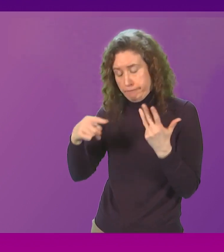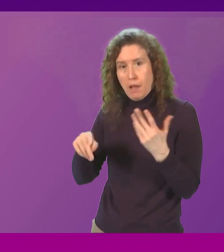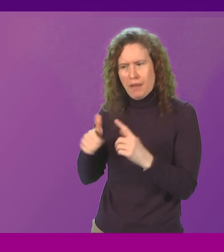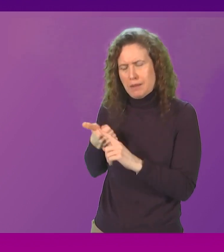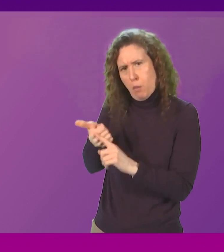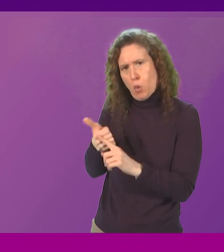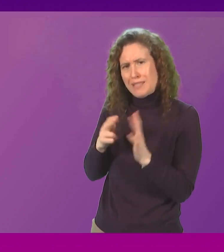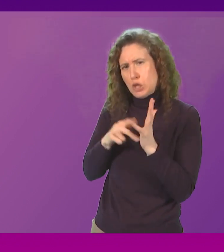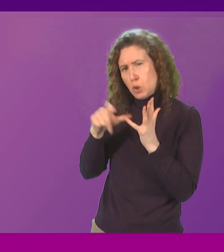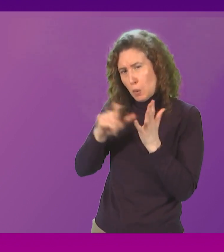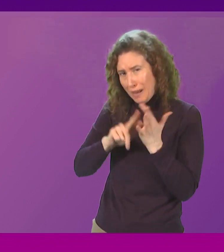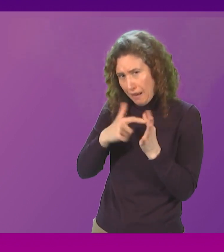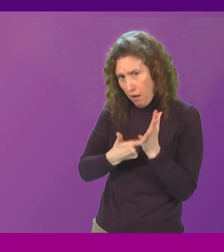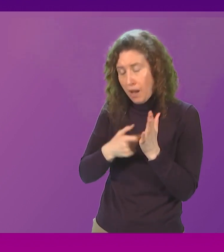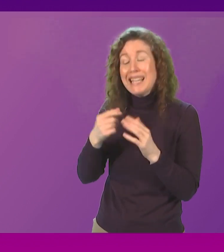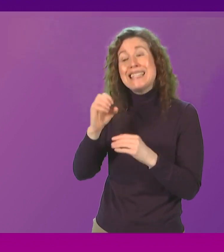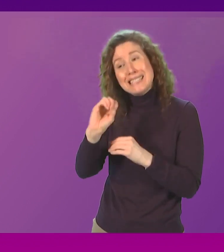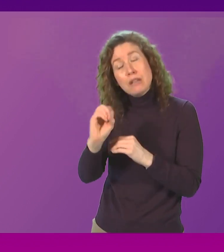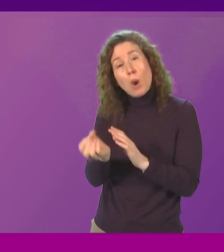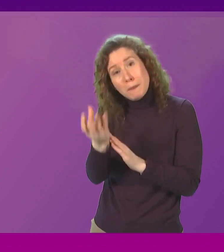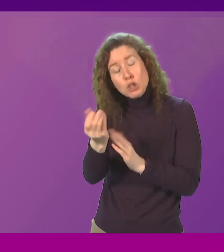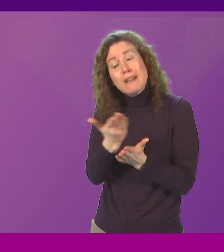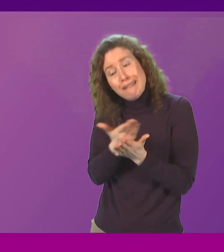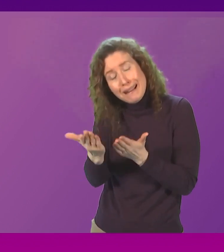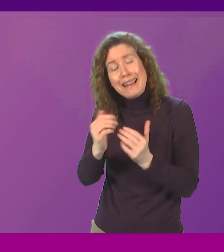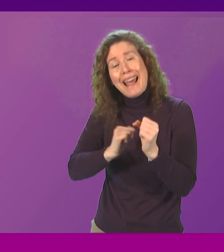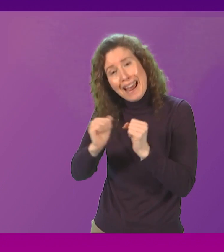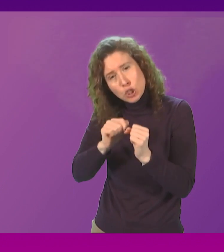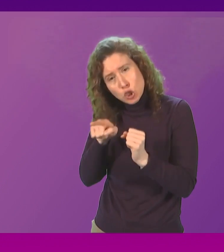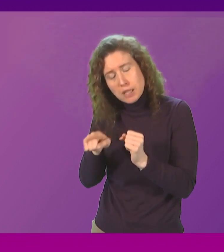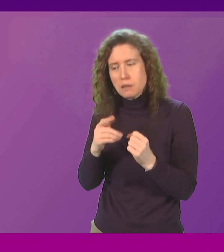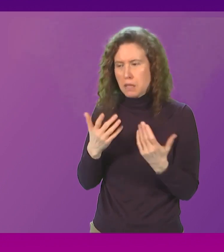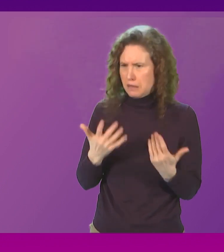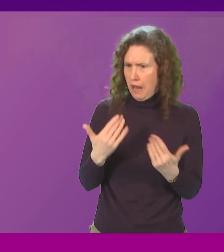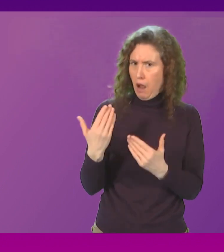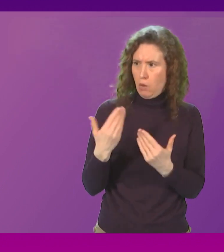energy, which is a zero-emission clean energy source, is it not now imperative that the